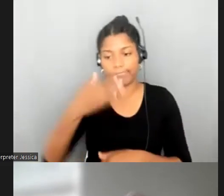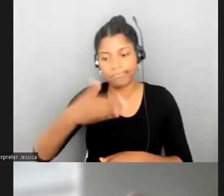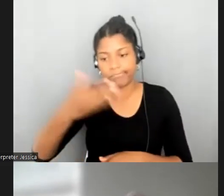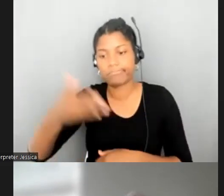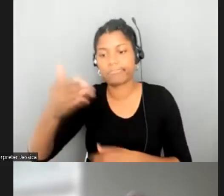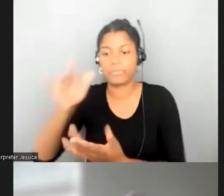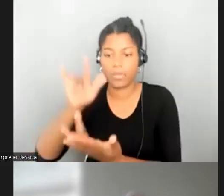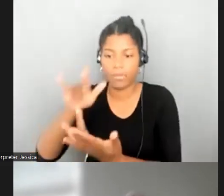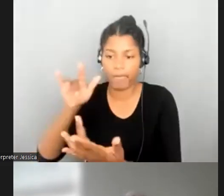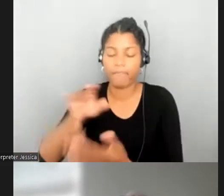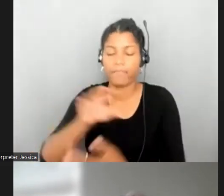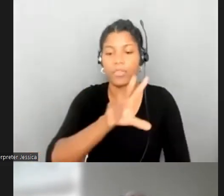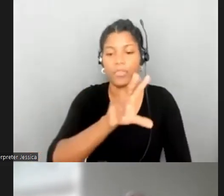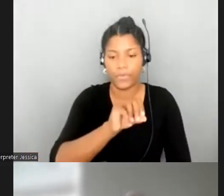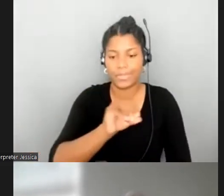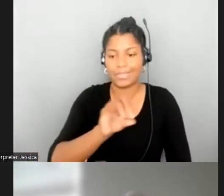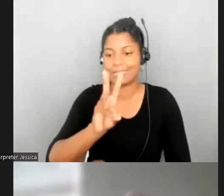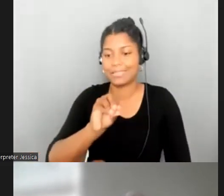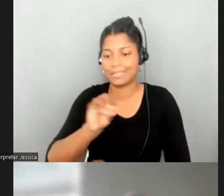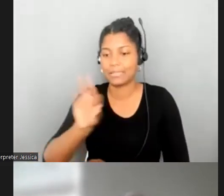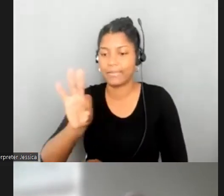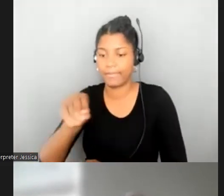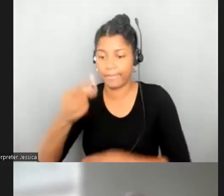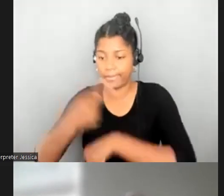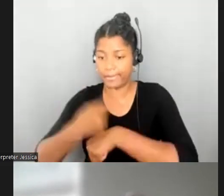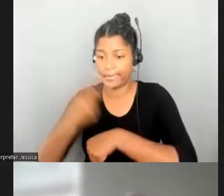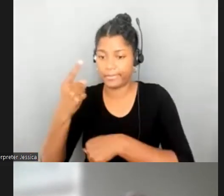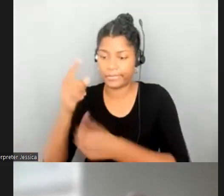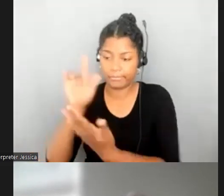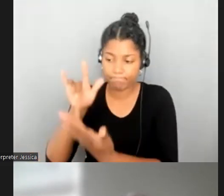the 30, 60, 90 day checkup with them.